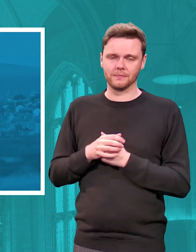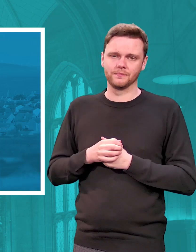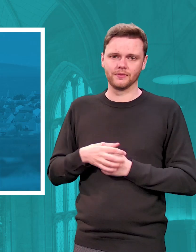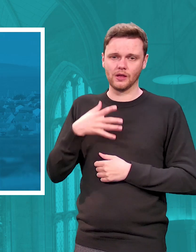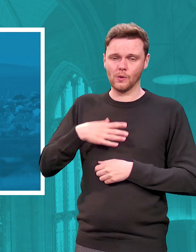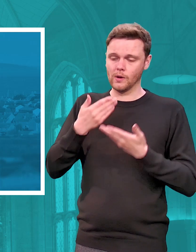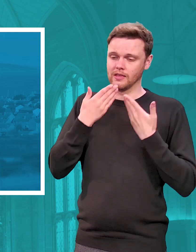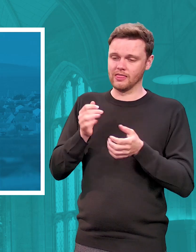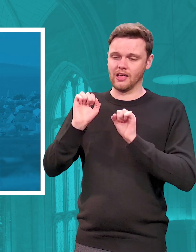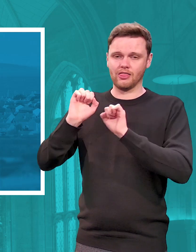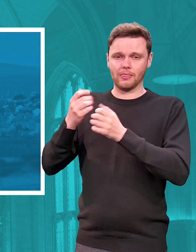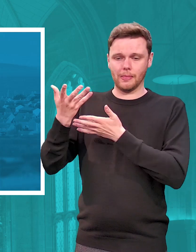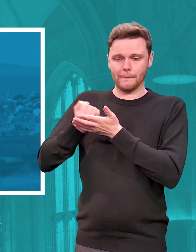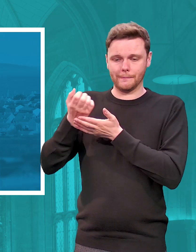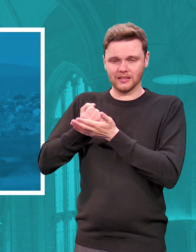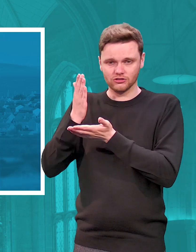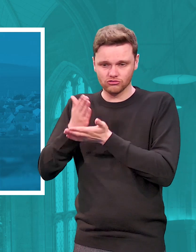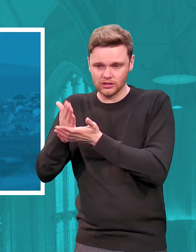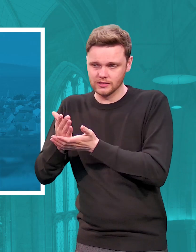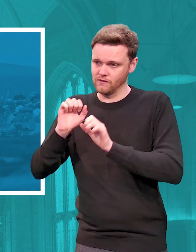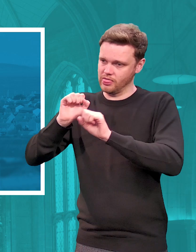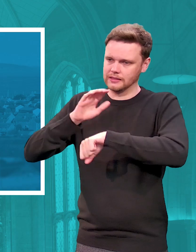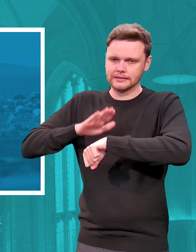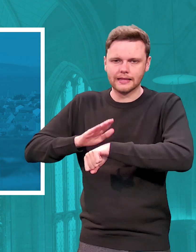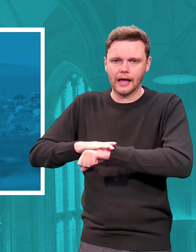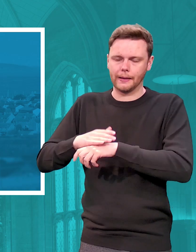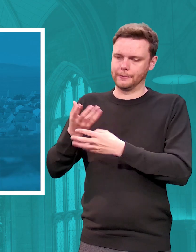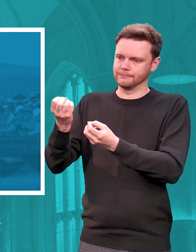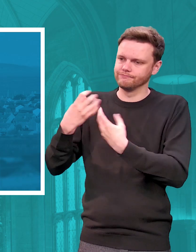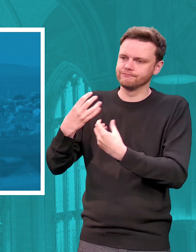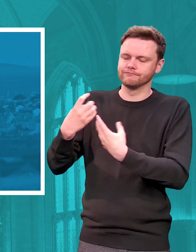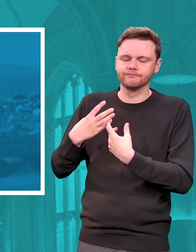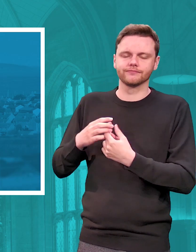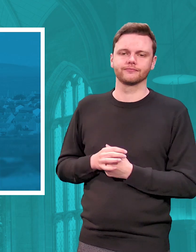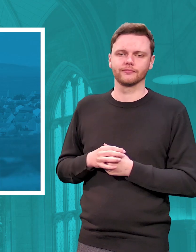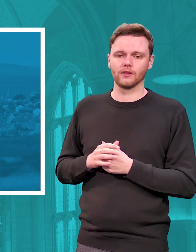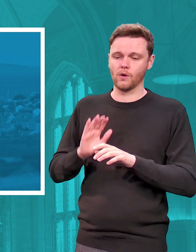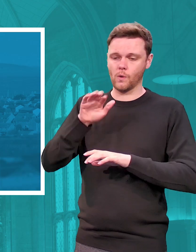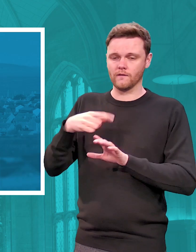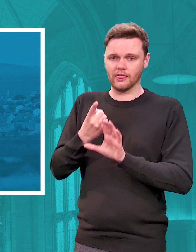for their continued time and input. During the year, John Thomson and Neil Campbell